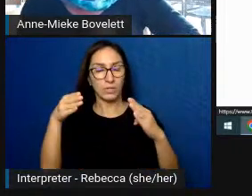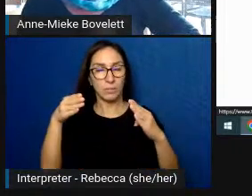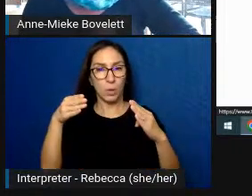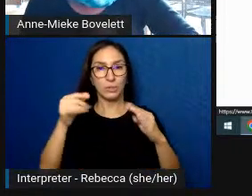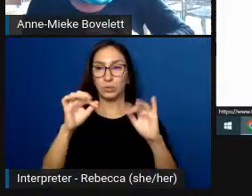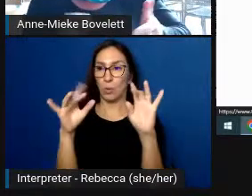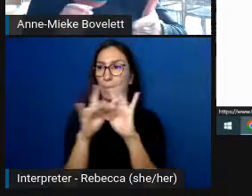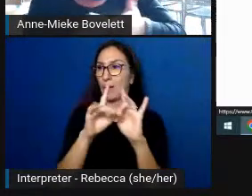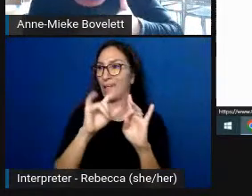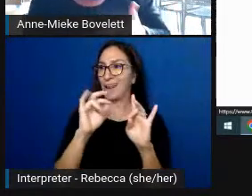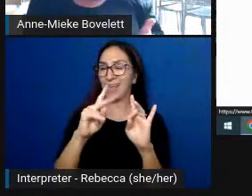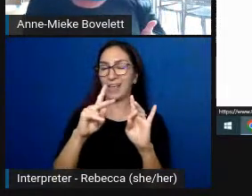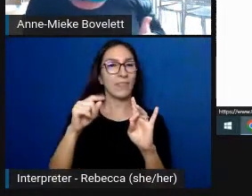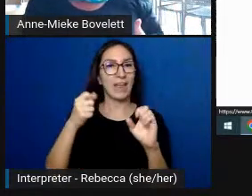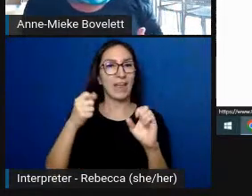when you --